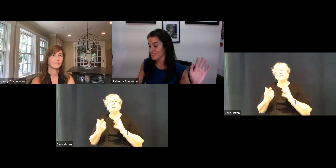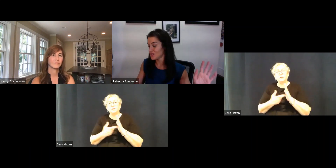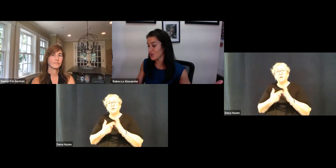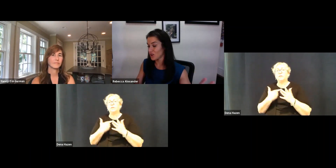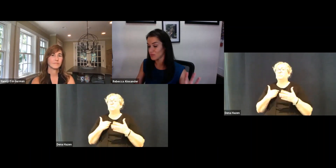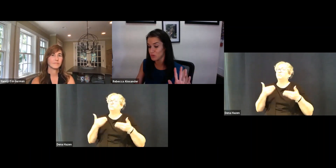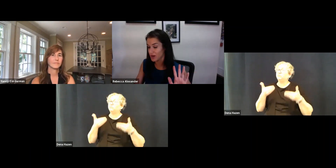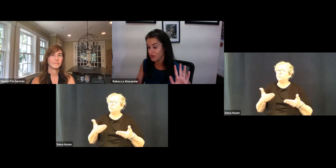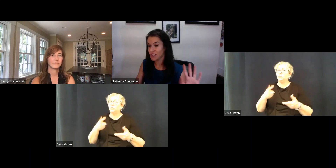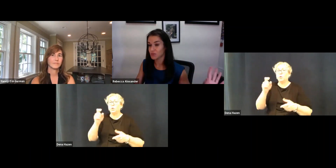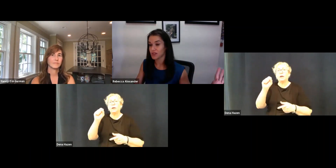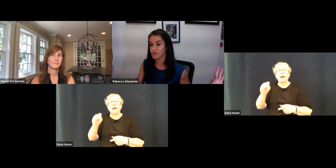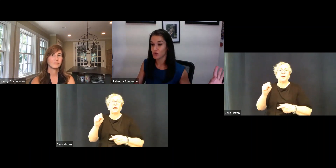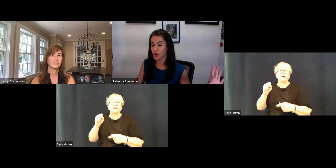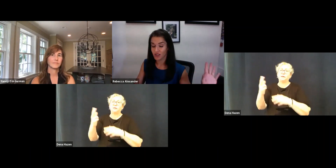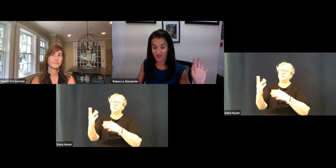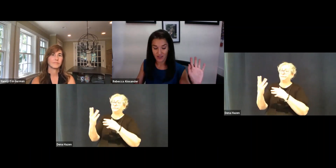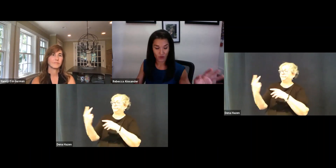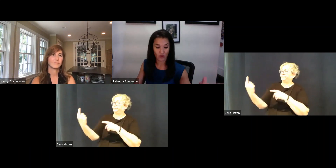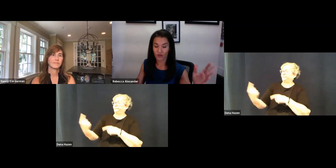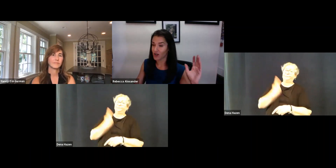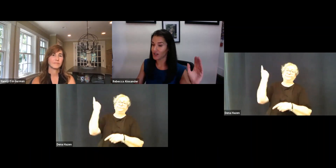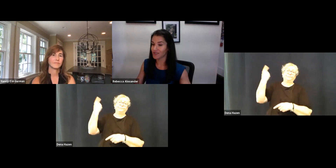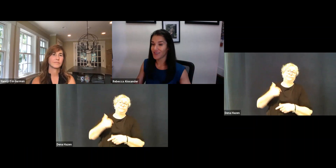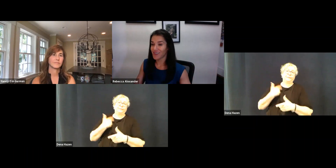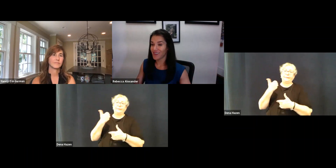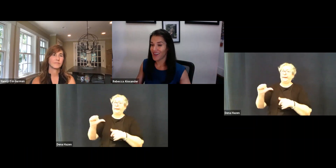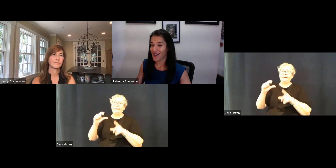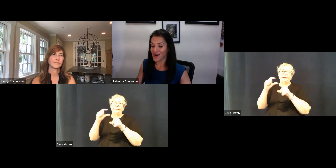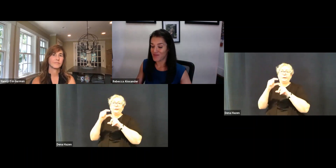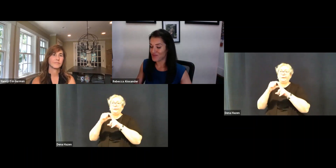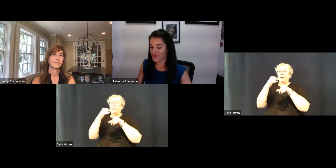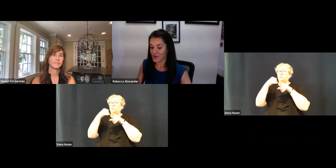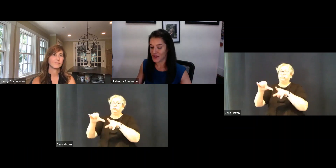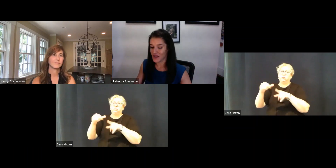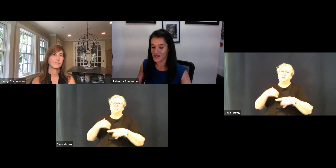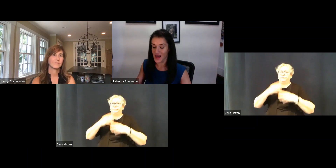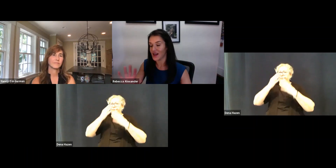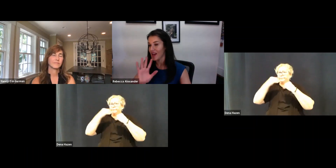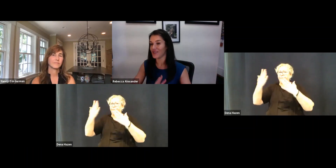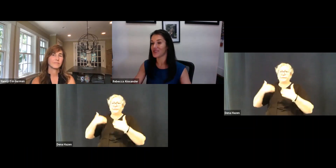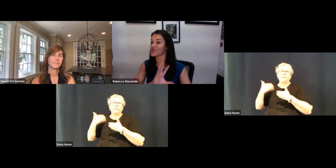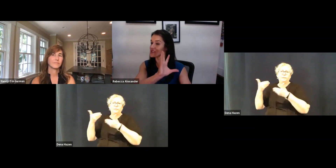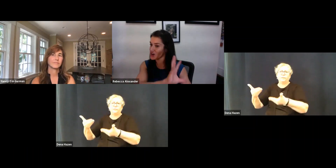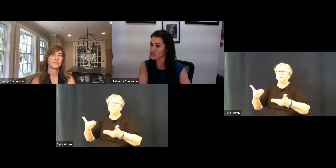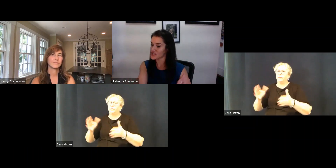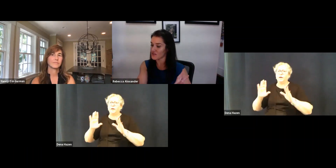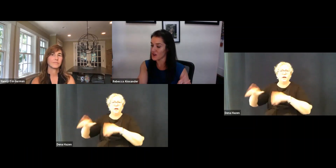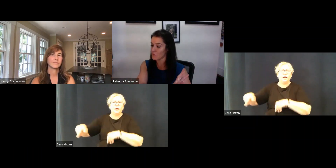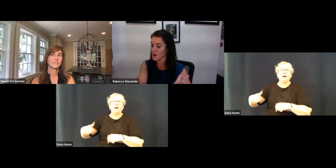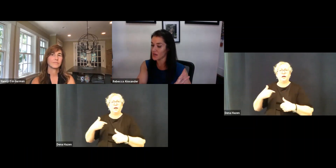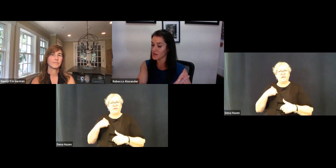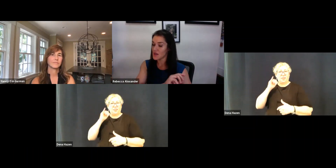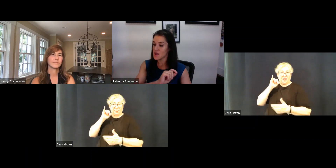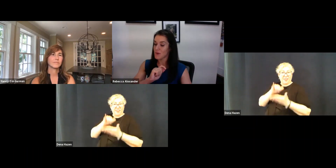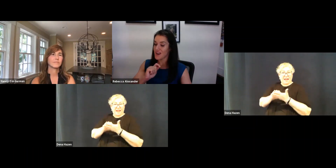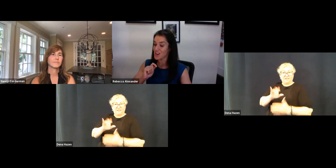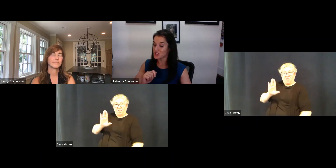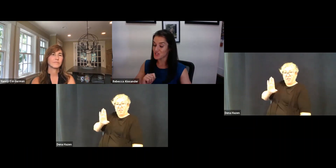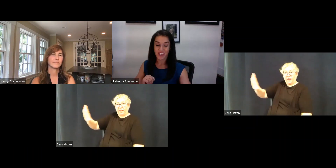You can call me whatever expletive you want, and then we move on. Because again, this is their stuff not mine. But I do.